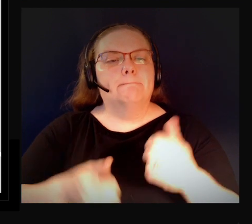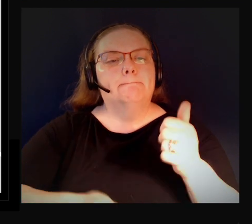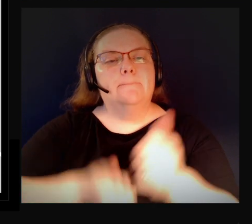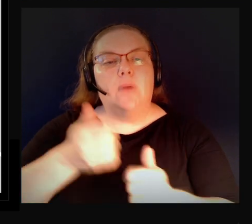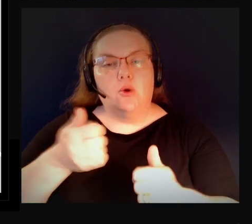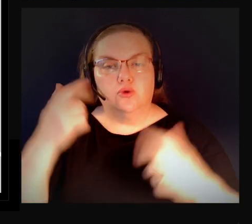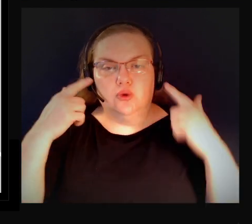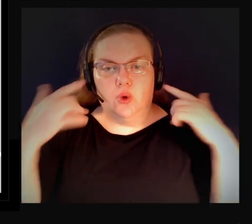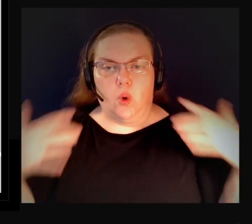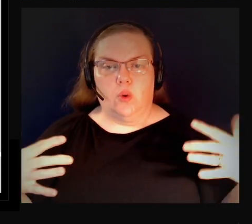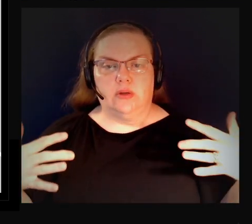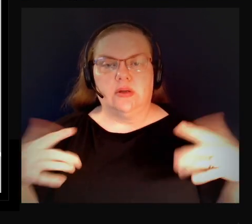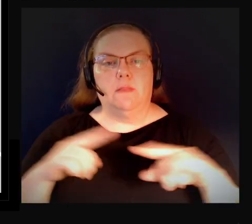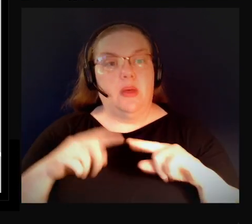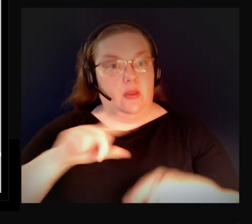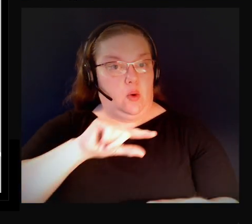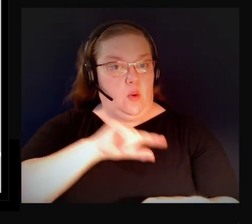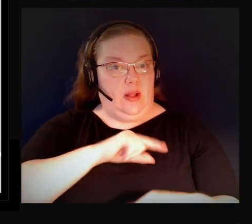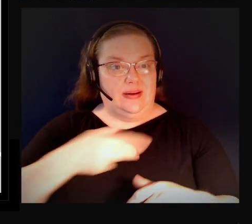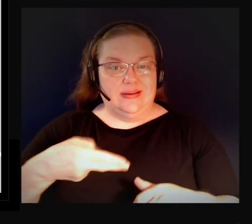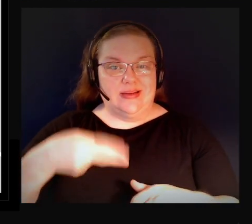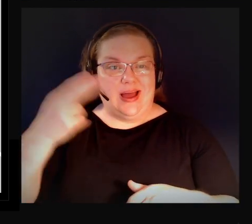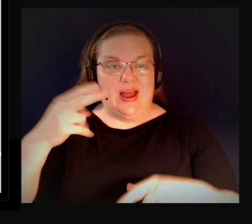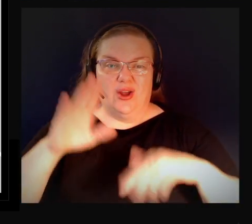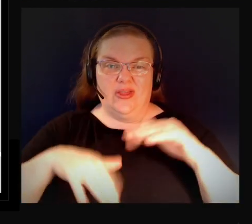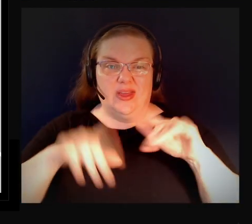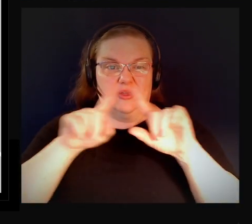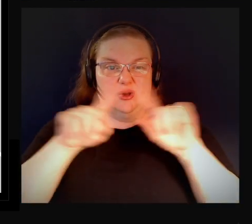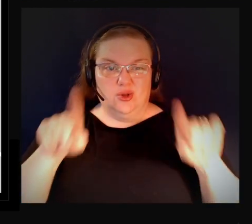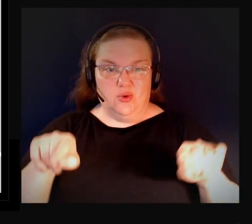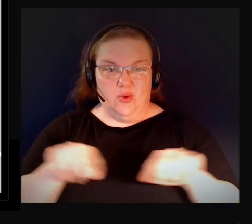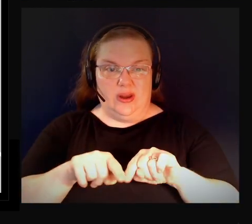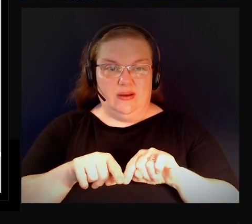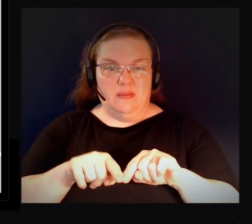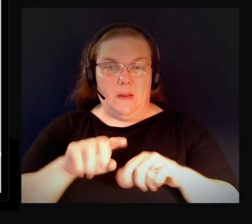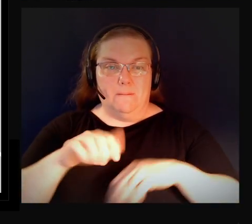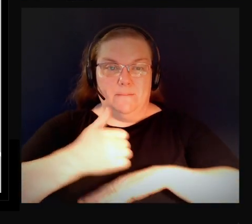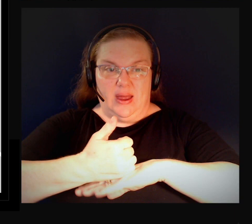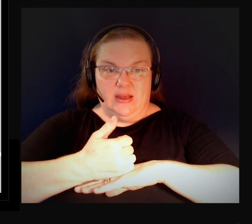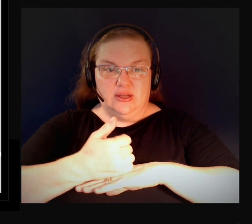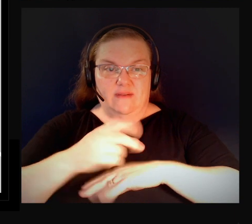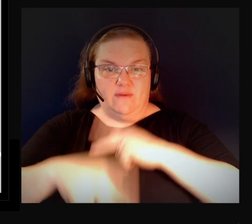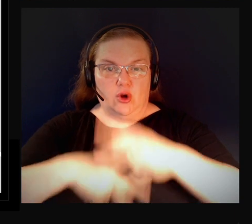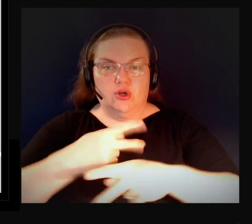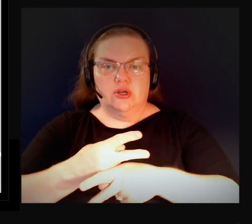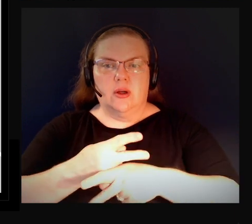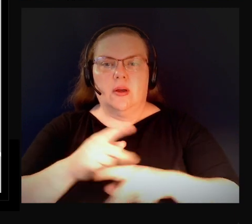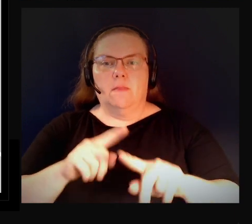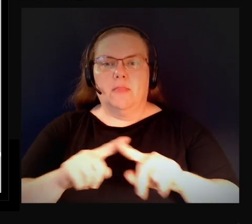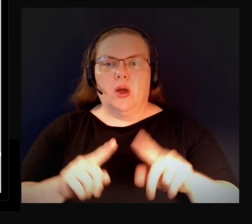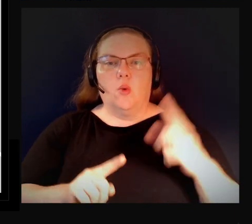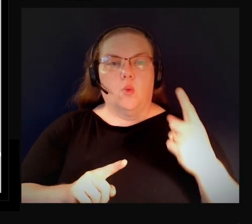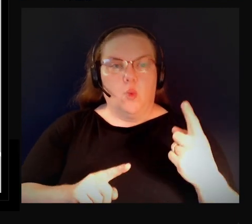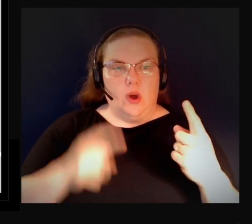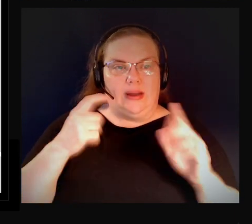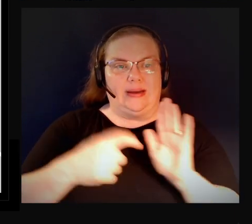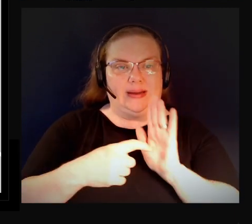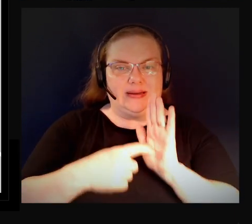The quality is much higher than the Screen Space version, and the results are more precise, even at one sample per pixel, as you can see from the image on the screen.